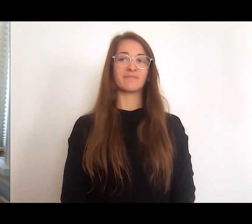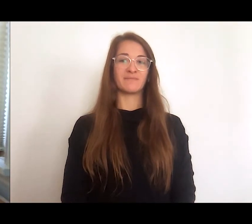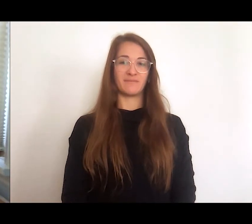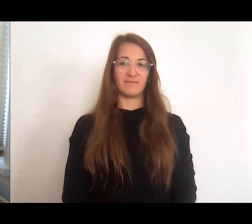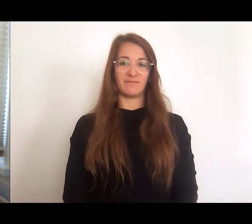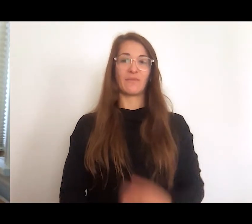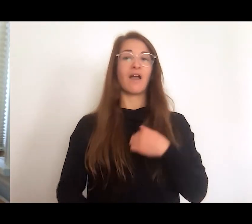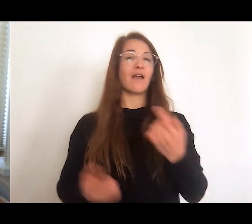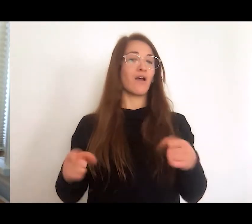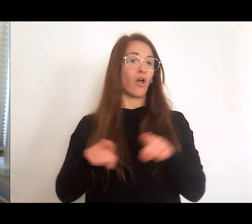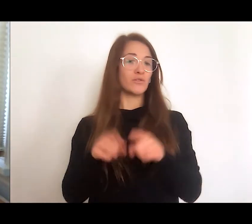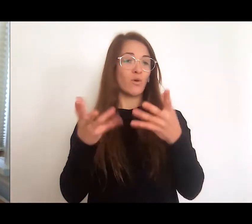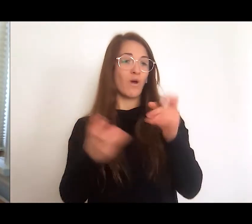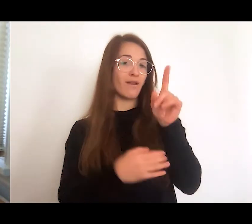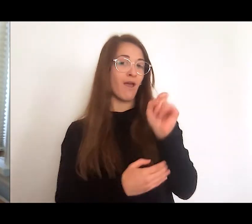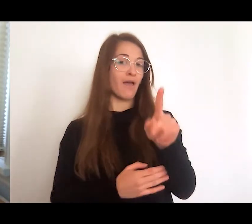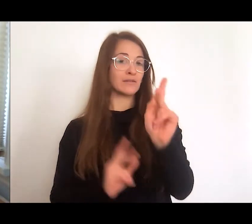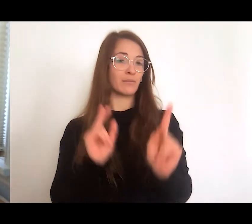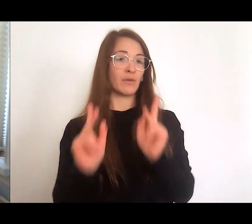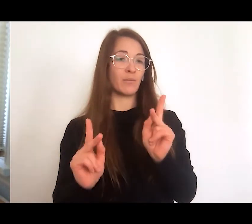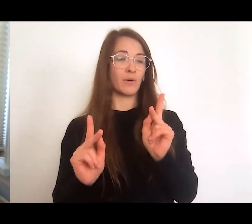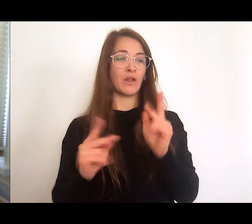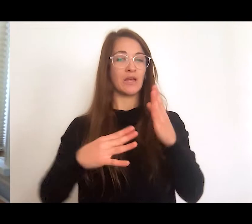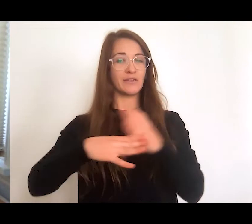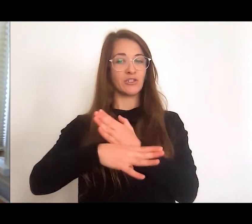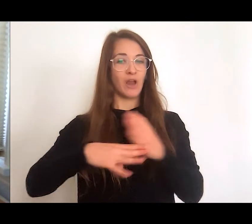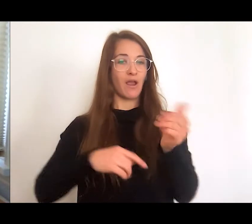ALL RIGHT. SO I ALSO WANTED TO ASK PEOPLE